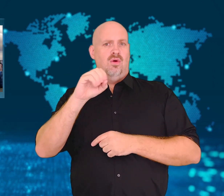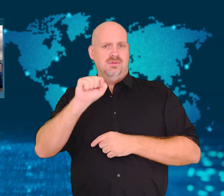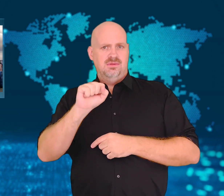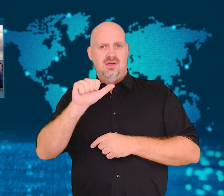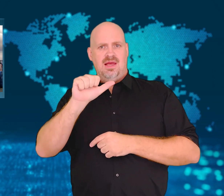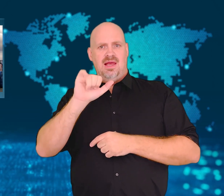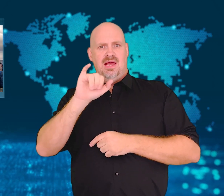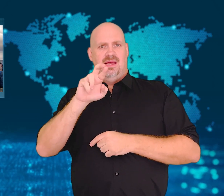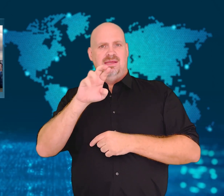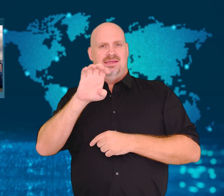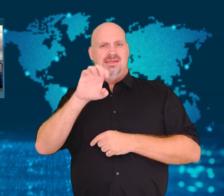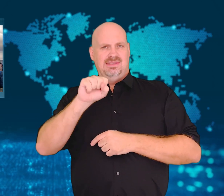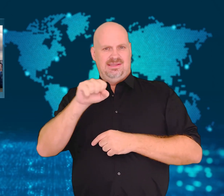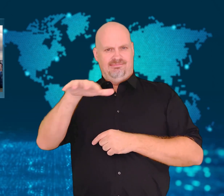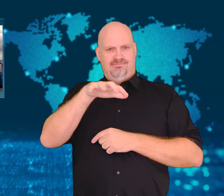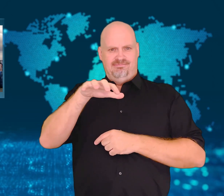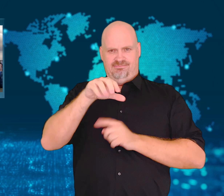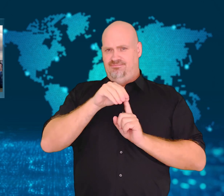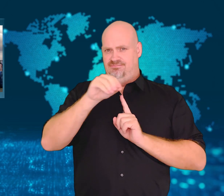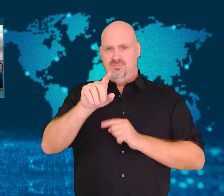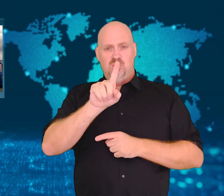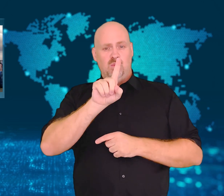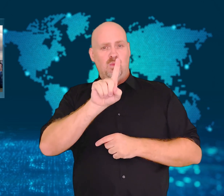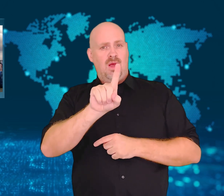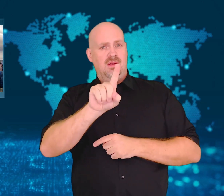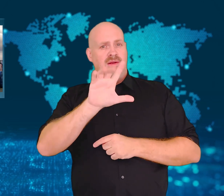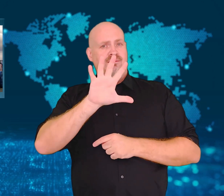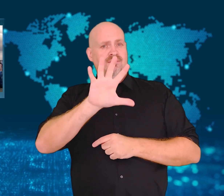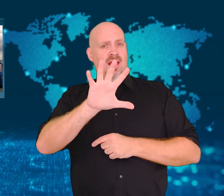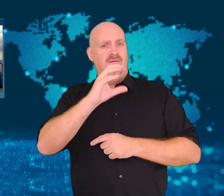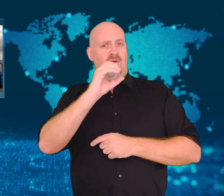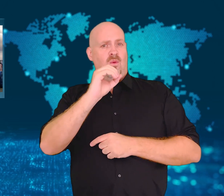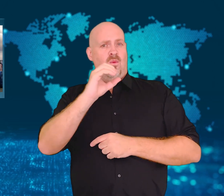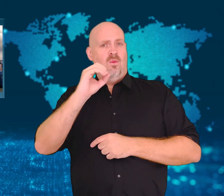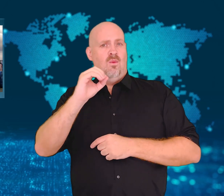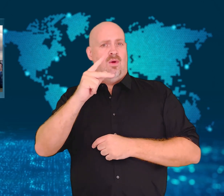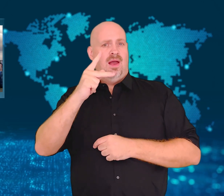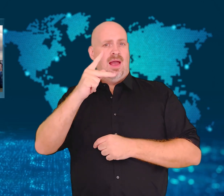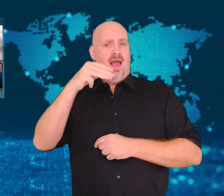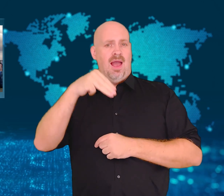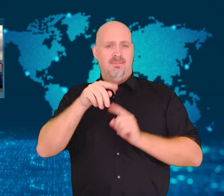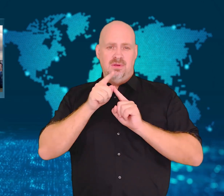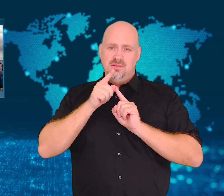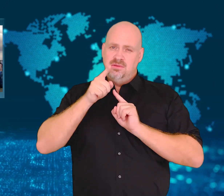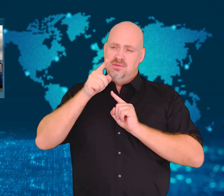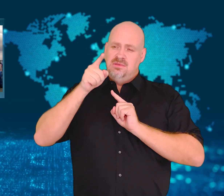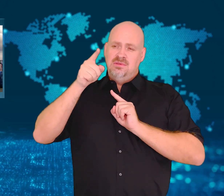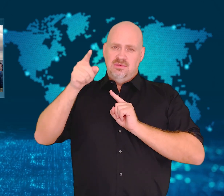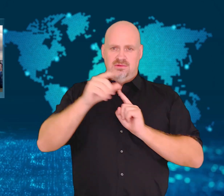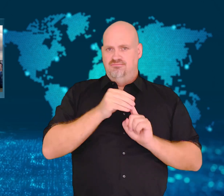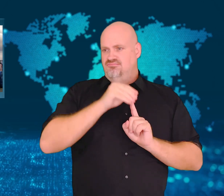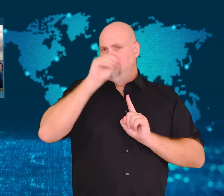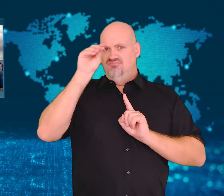Four of them were then transferred to a prison in Buenos Aires province,